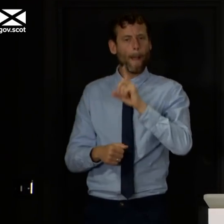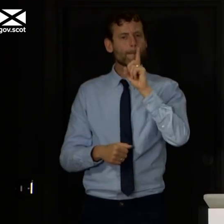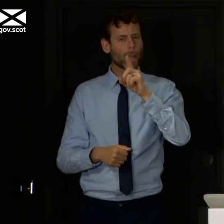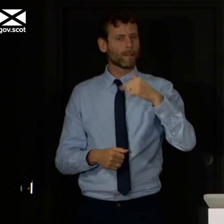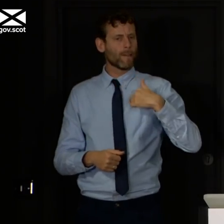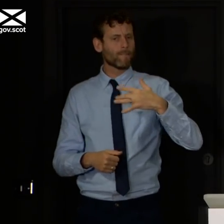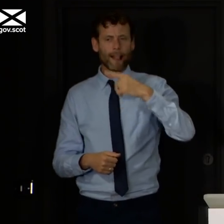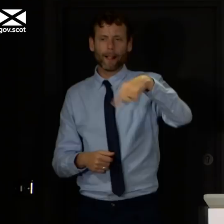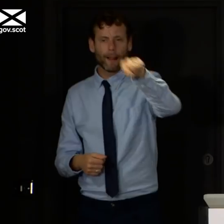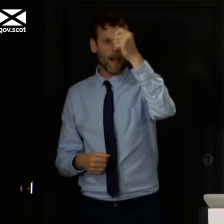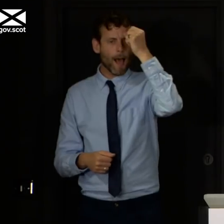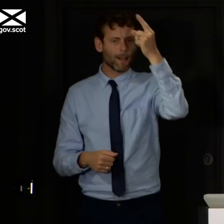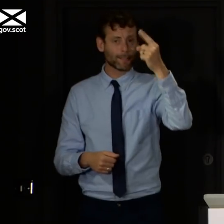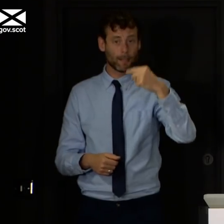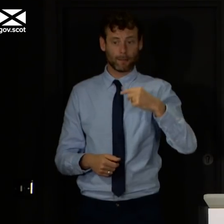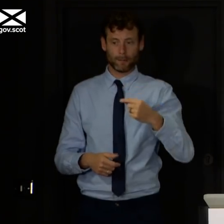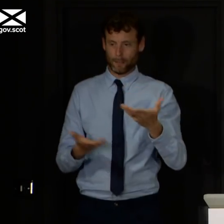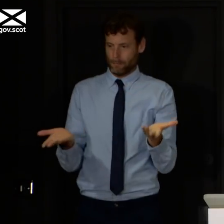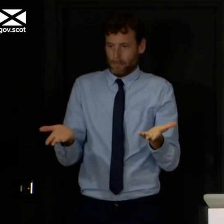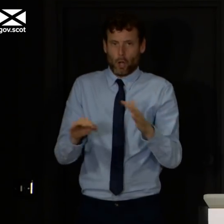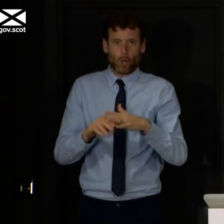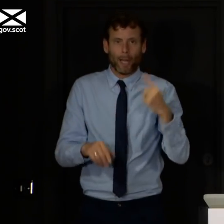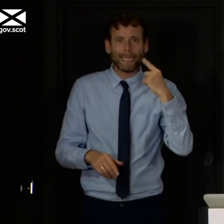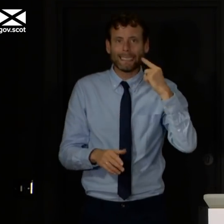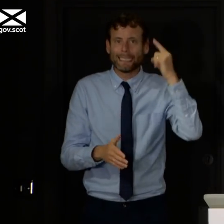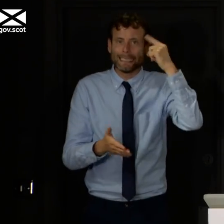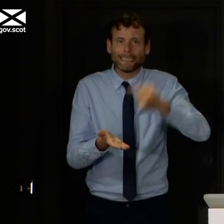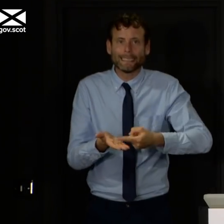decisions are easy or straight forward. They all involve difficult judgments and difficult